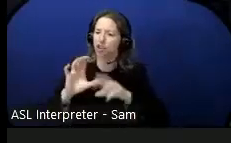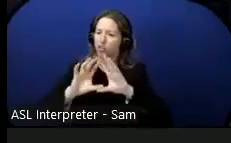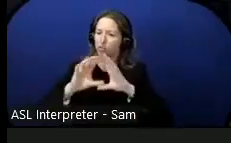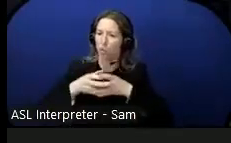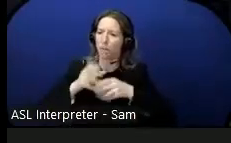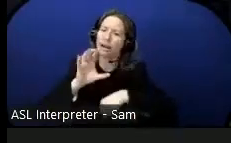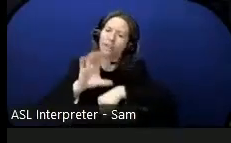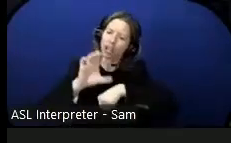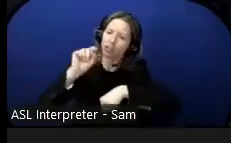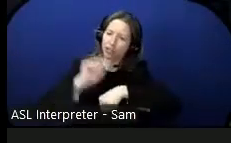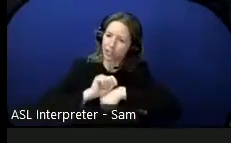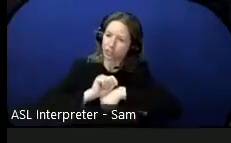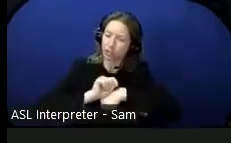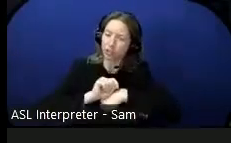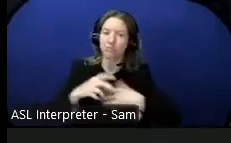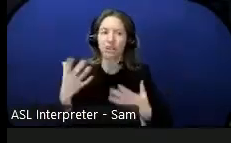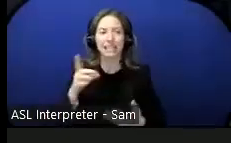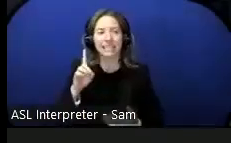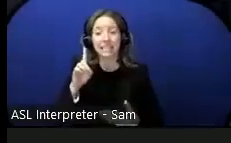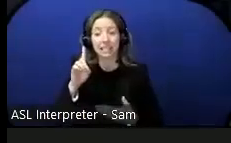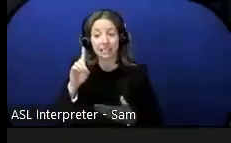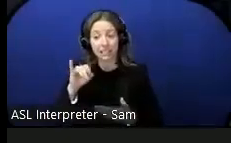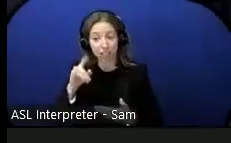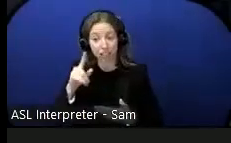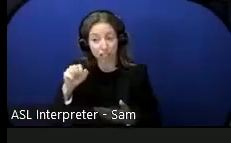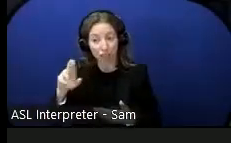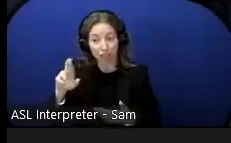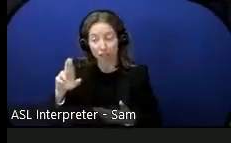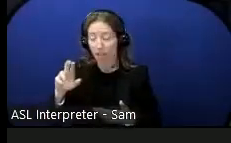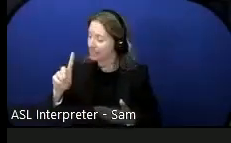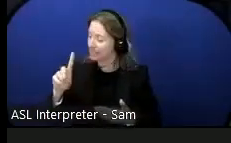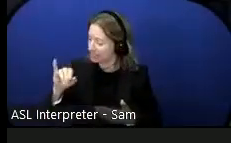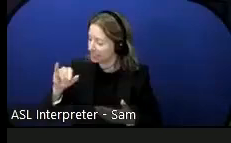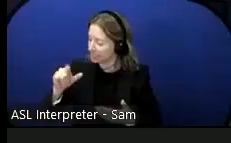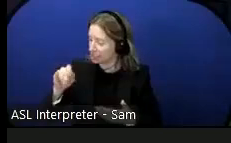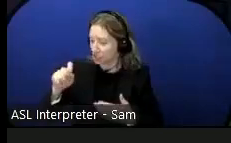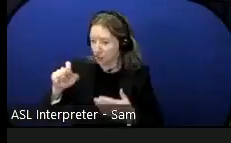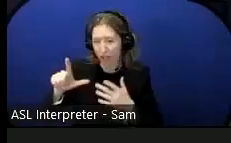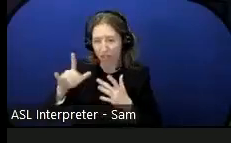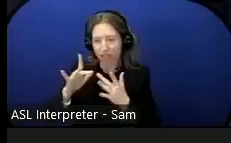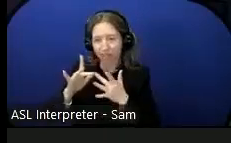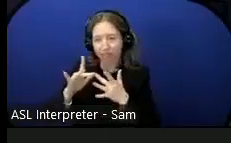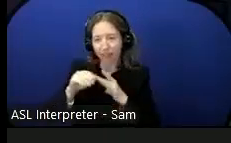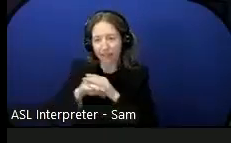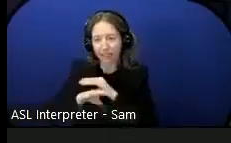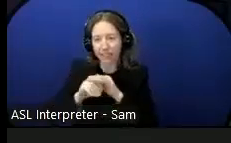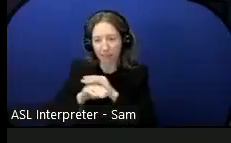and we all live with disabilities. We're a little different than most companies that do this.